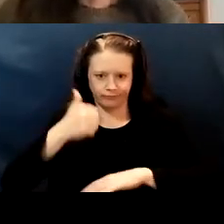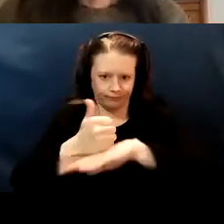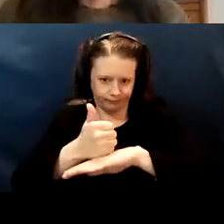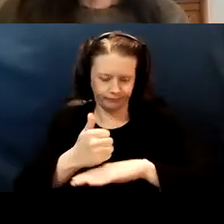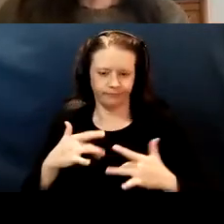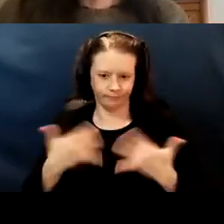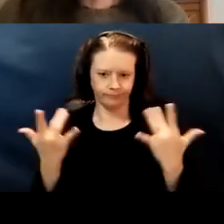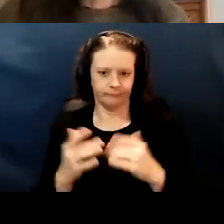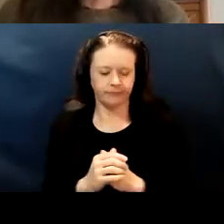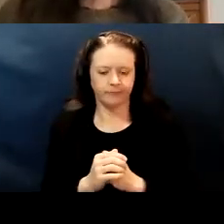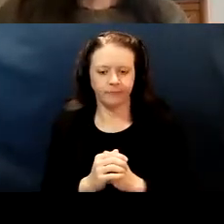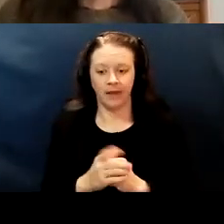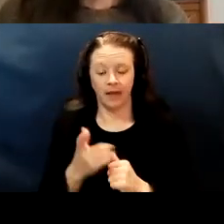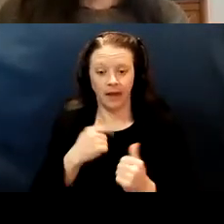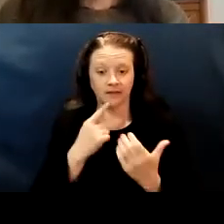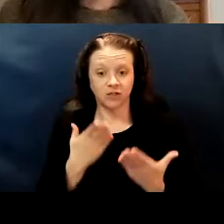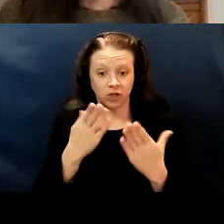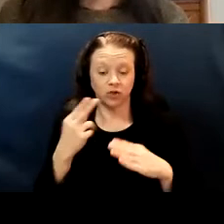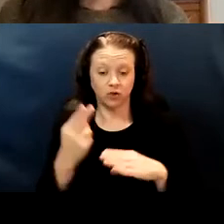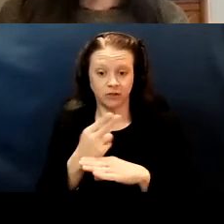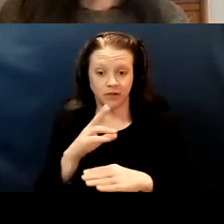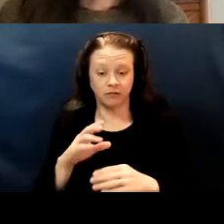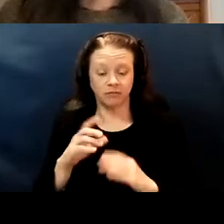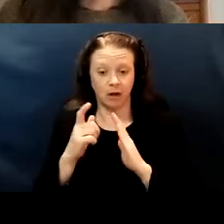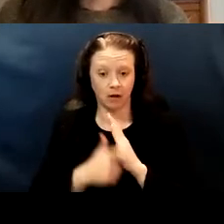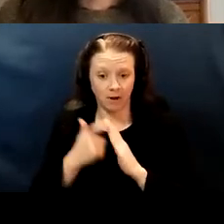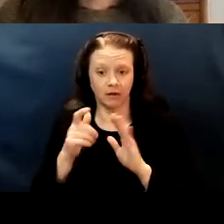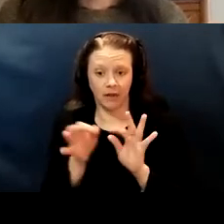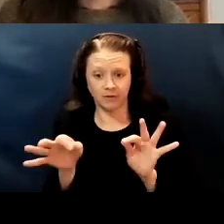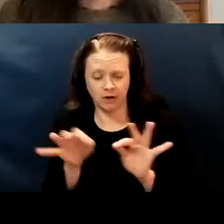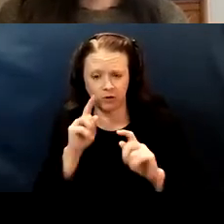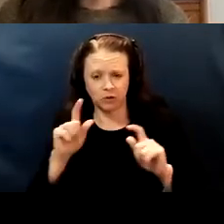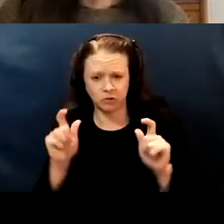suggest using automatic captioning for those smaller meetings, and